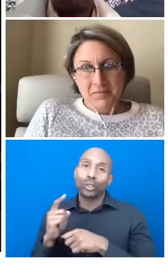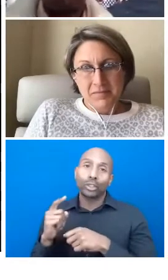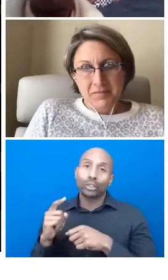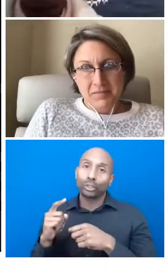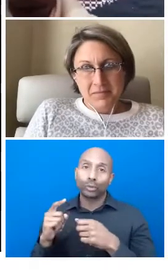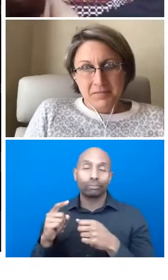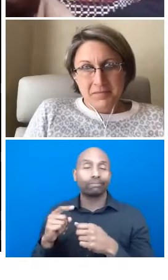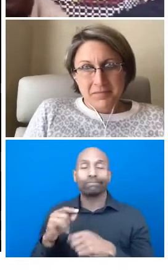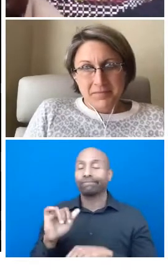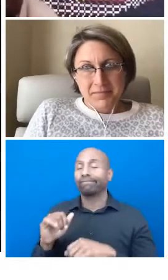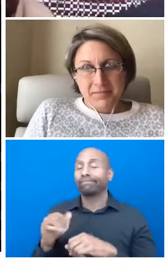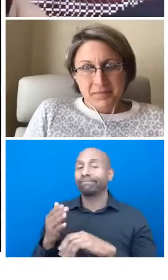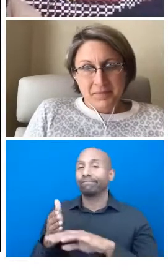ever.